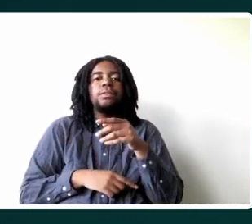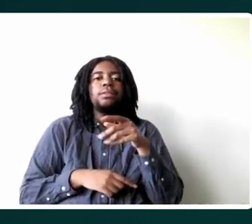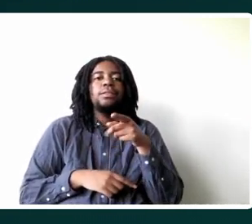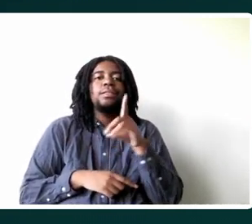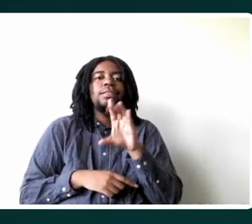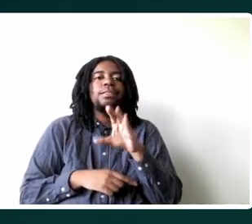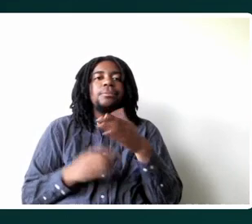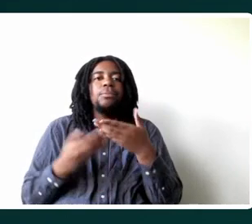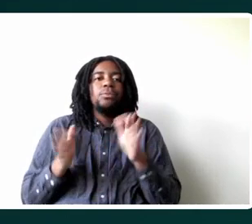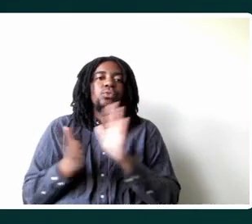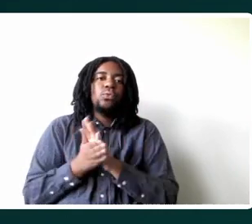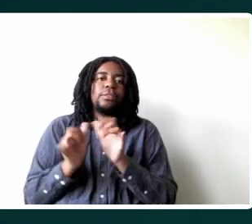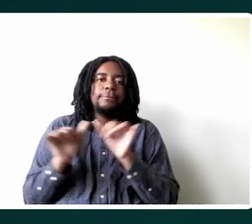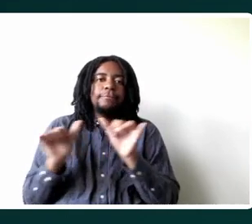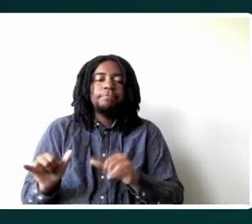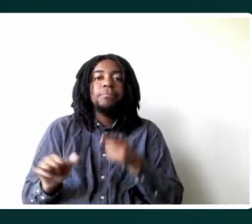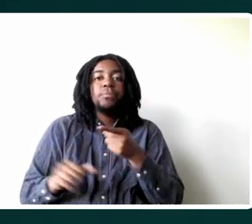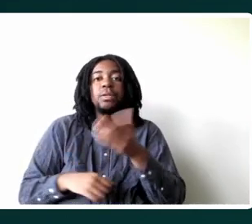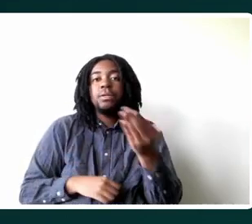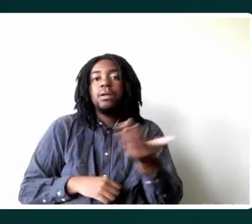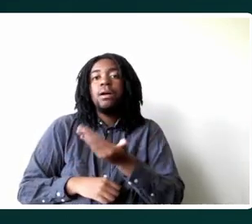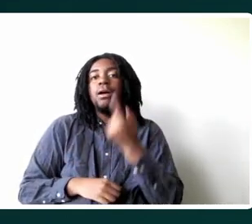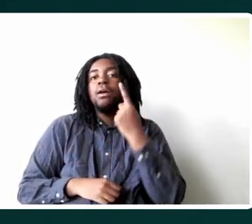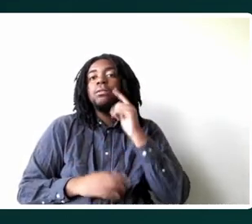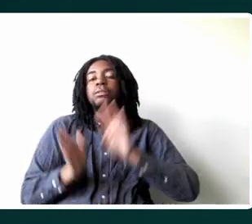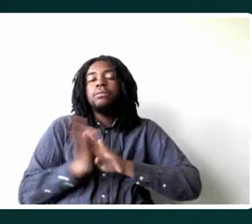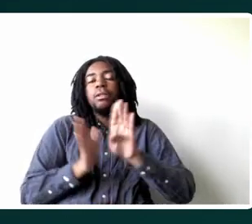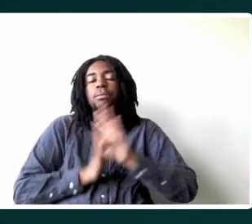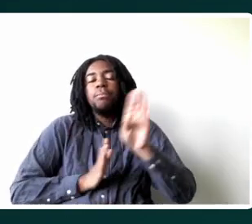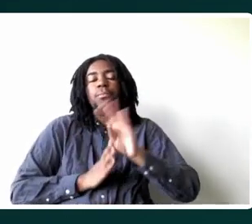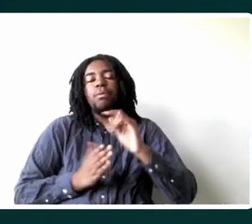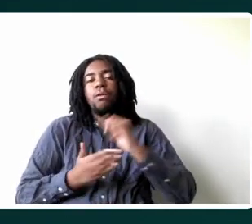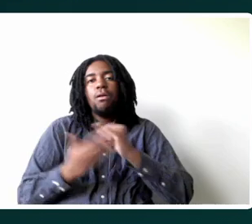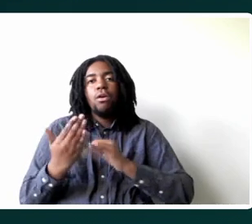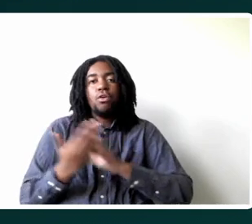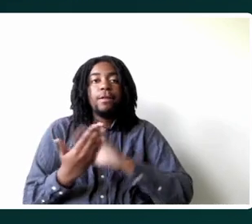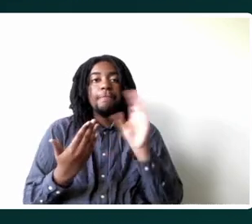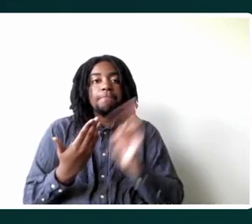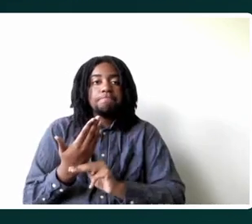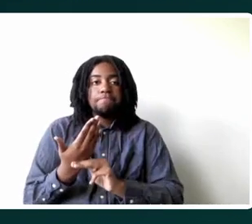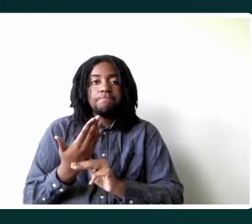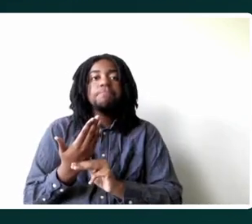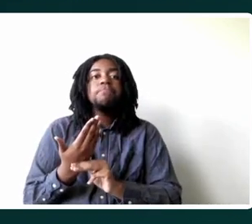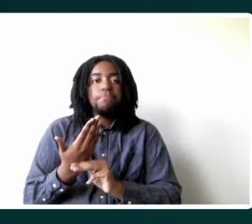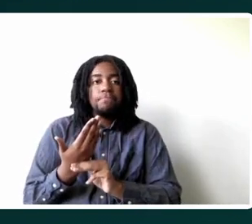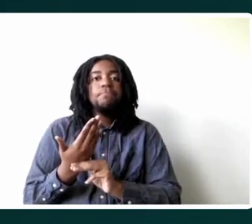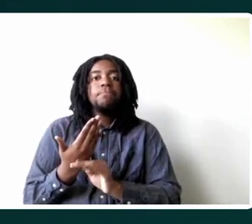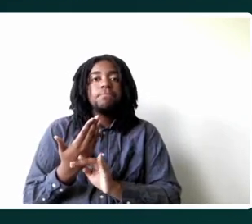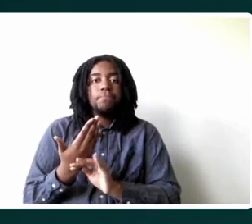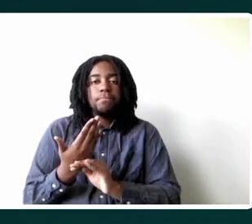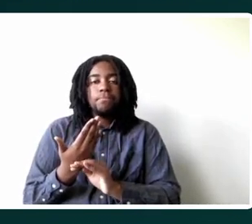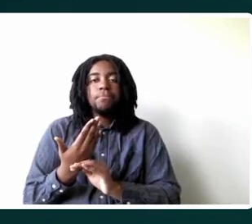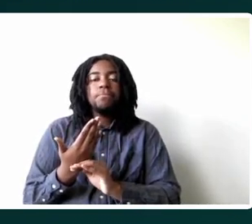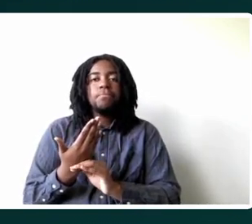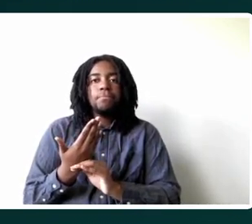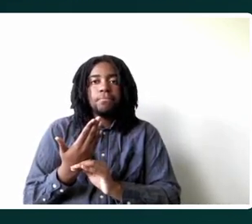was hired to develop the art curriculum. And he did really from scratch develop the art